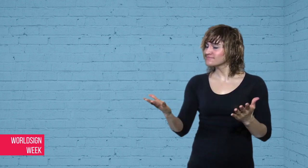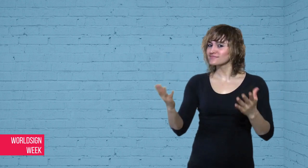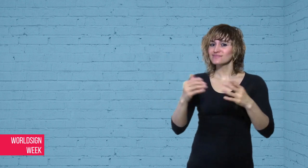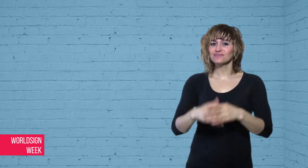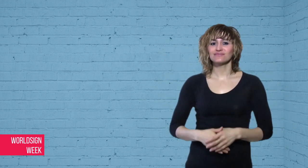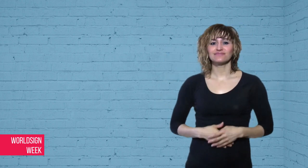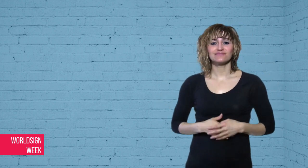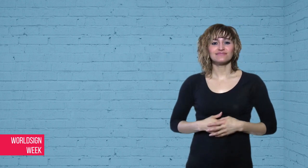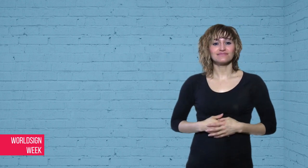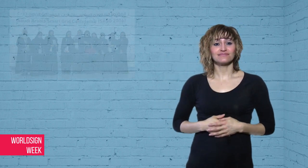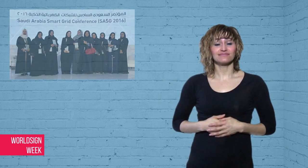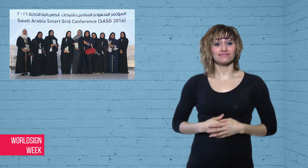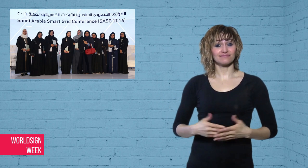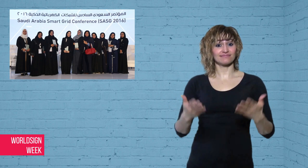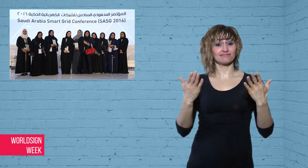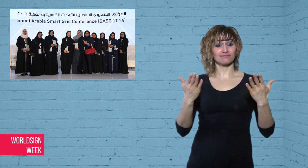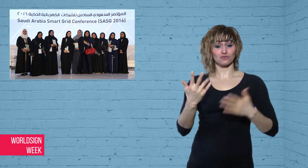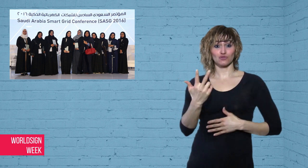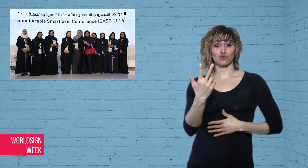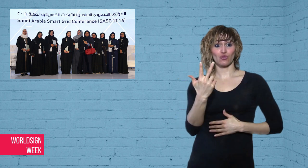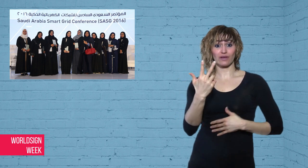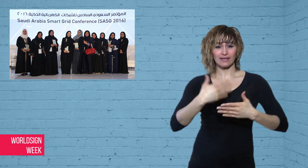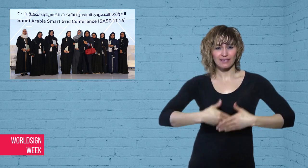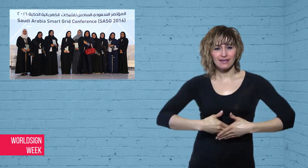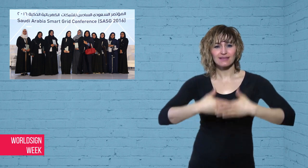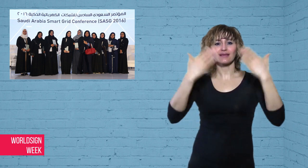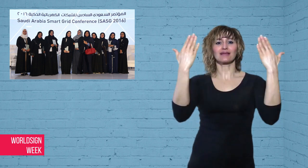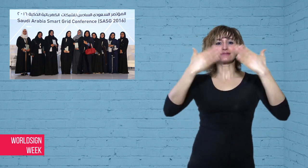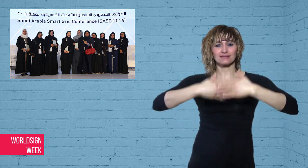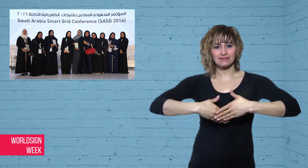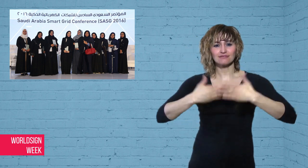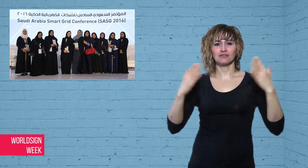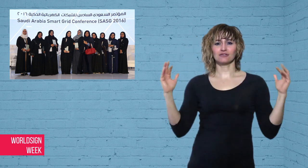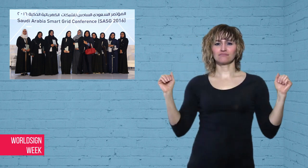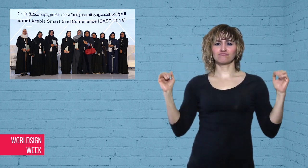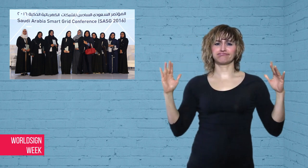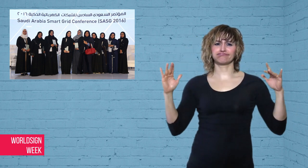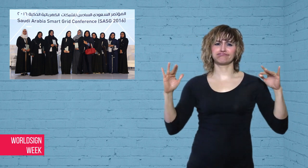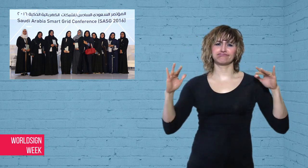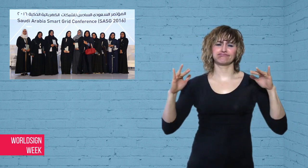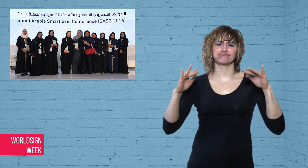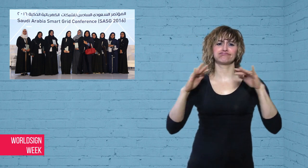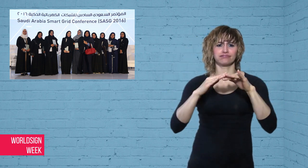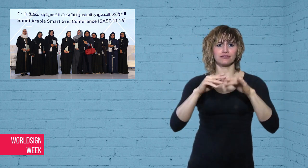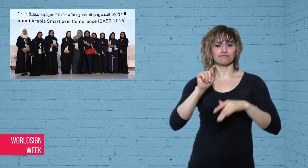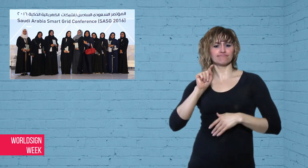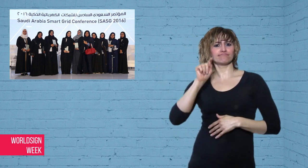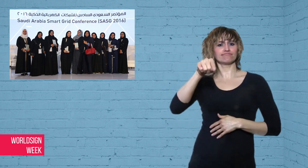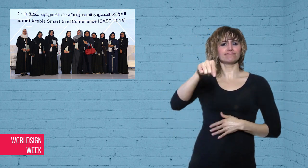conservative Islamic kingdom.